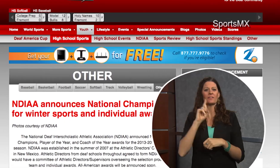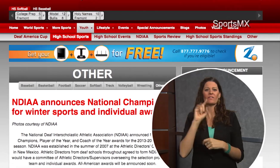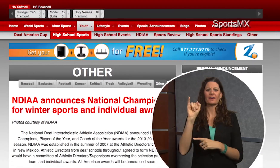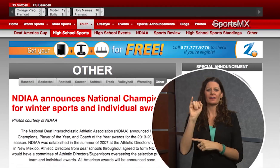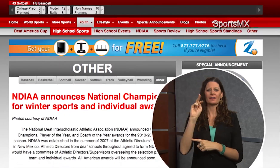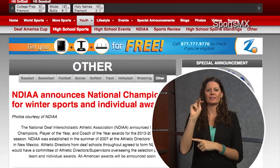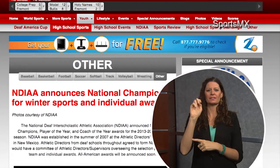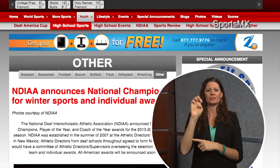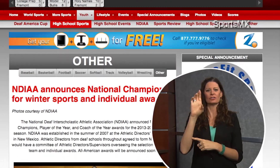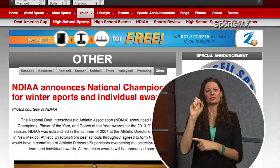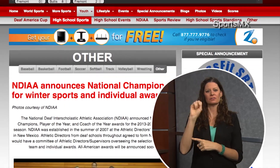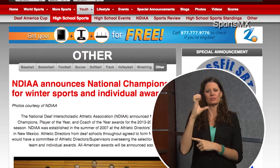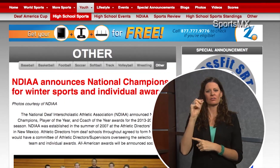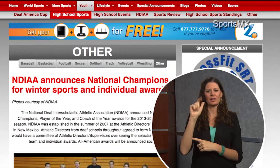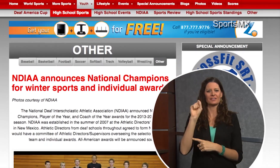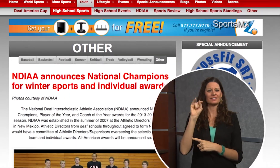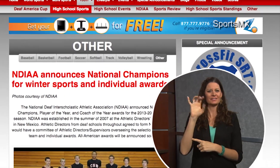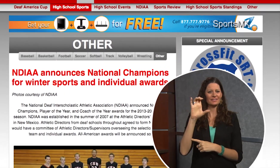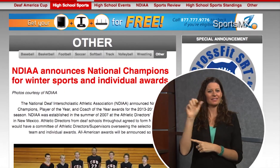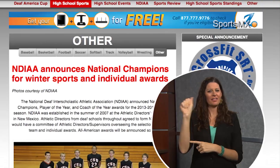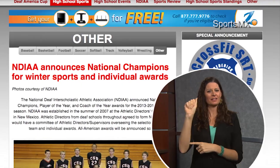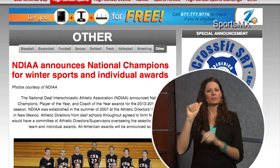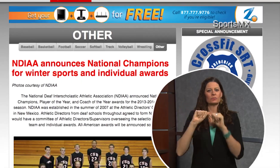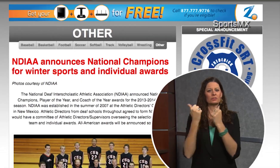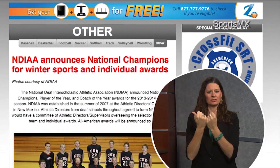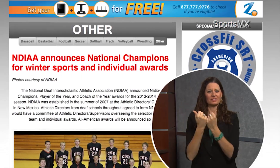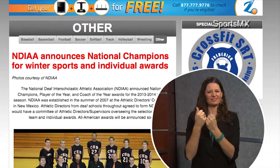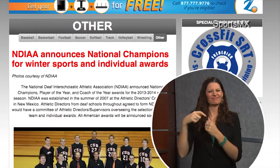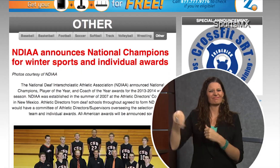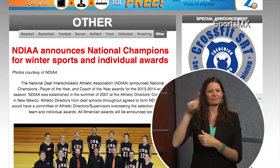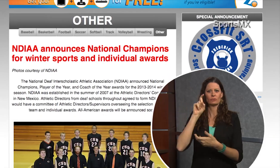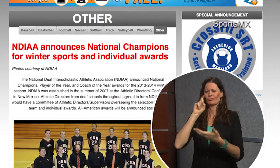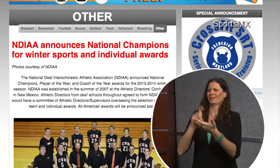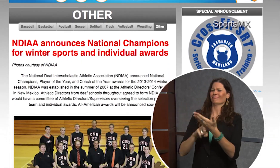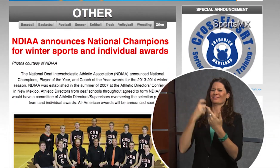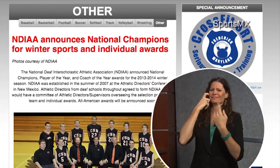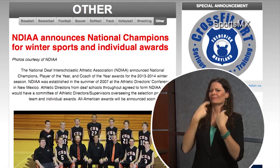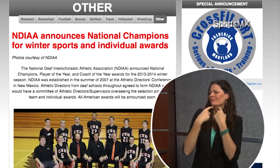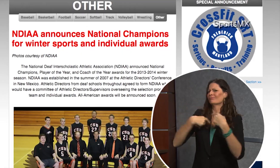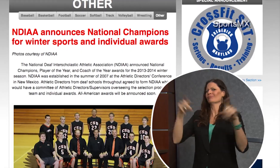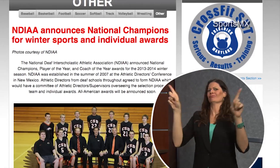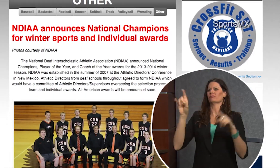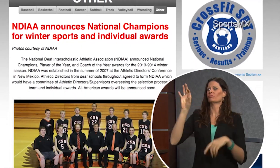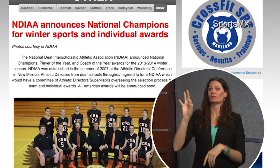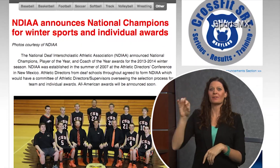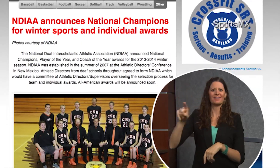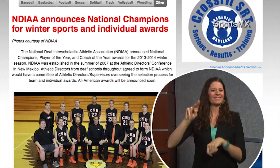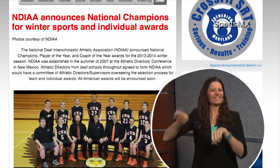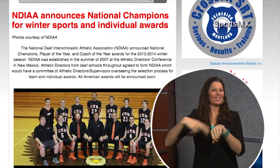THE NATIONAL DEAF INTERSCHOLASTIC ATHLETIC ASSOCIATION JUST ANNOUNCED CSD AS THIS YEARS